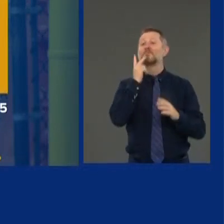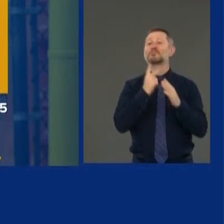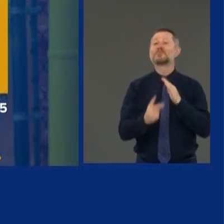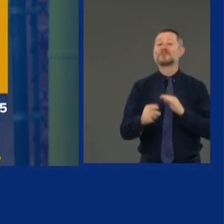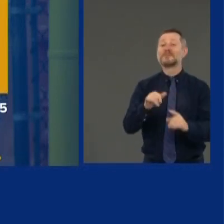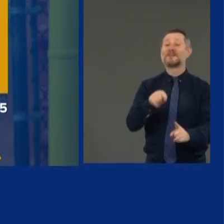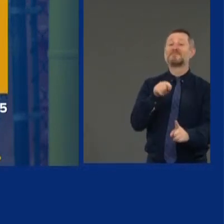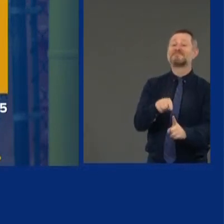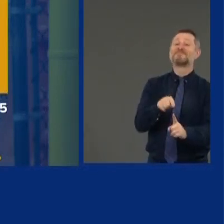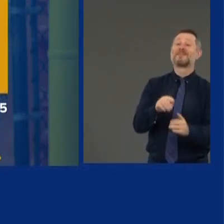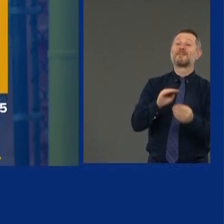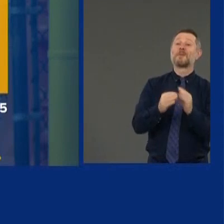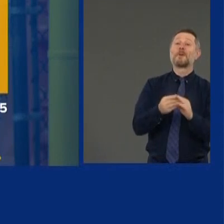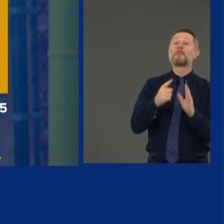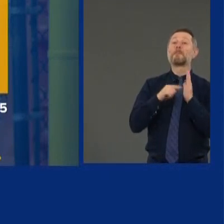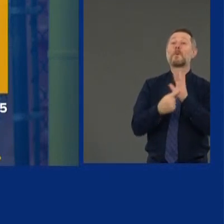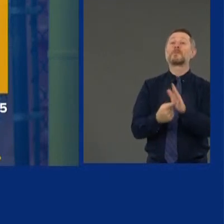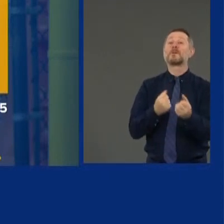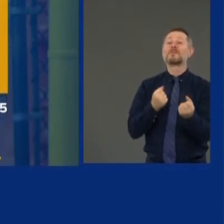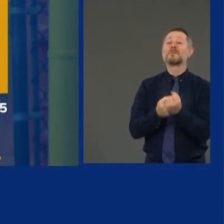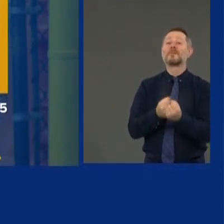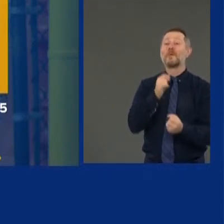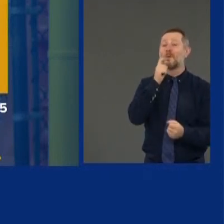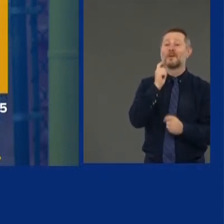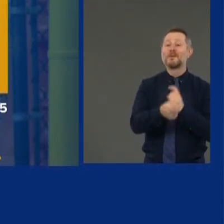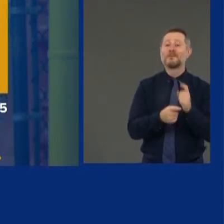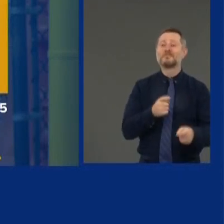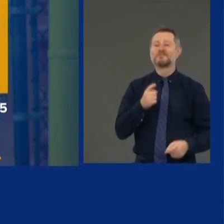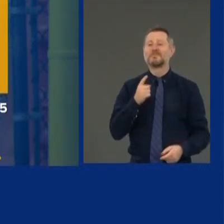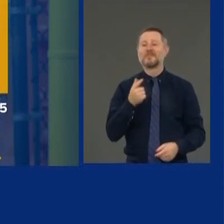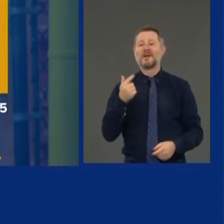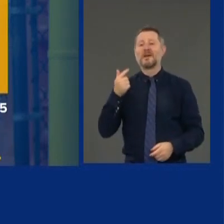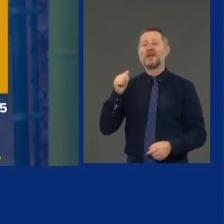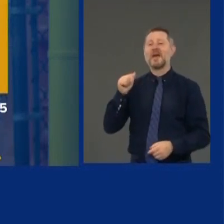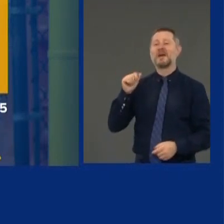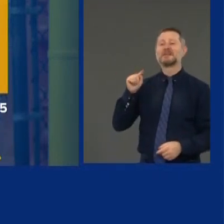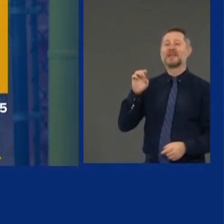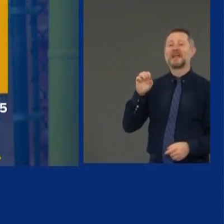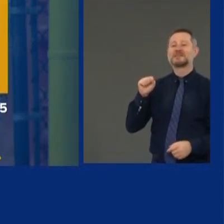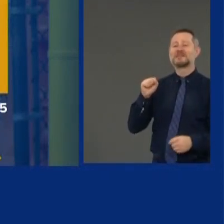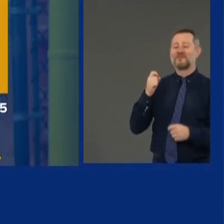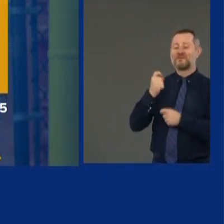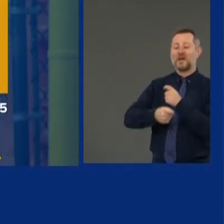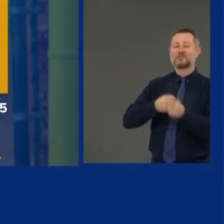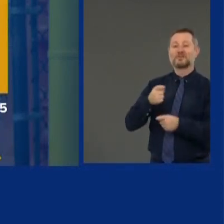PROJECTION. IT'S NOT A REPUBLICAN PROJECTION. IT'S THE PROJECTION OF THE MODEL